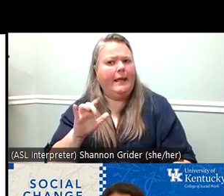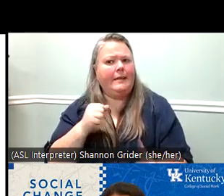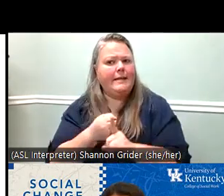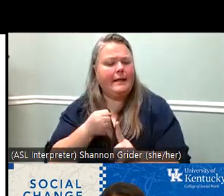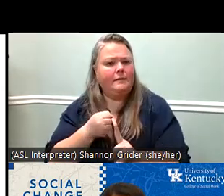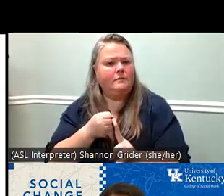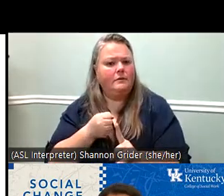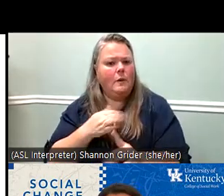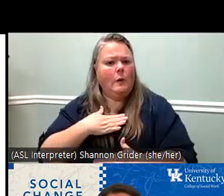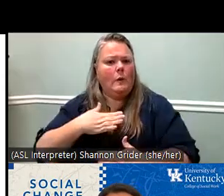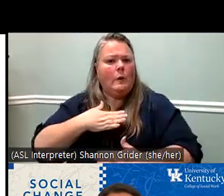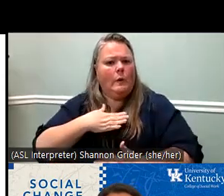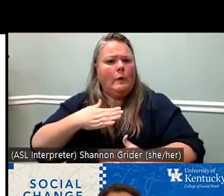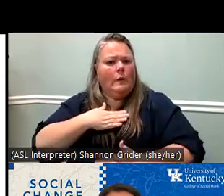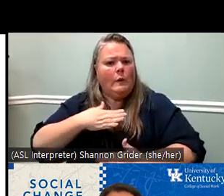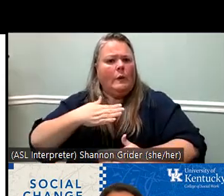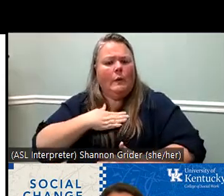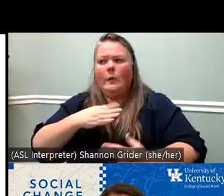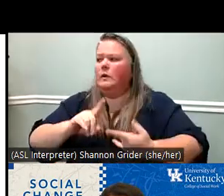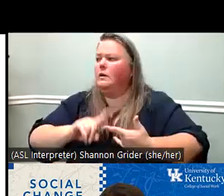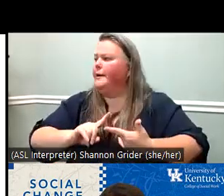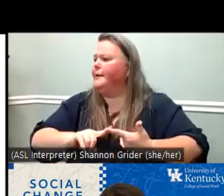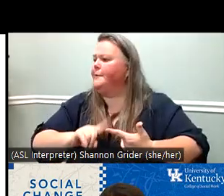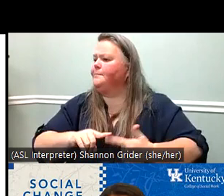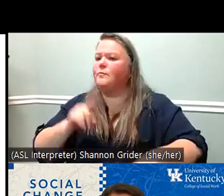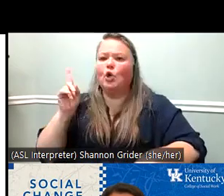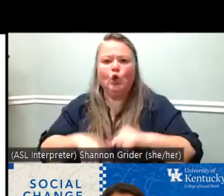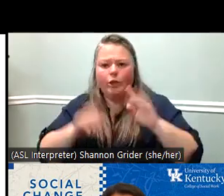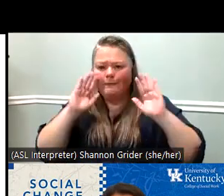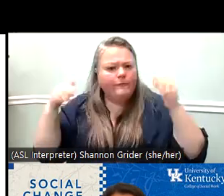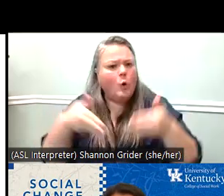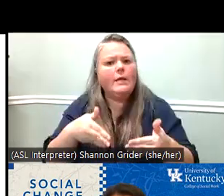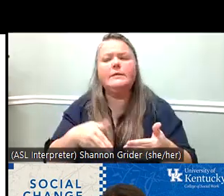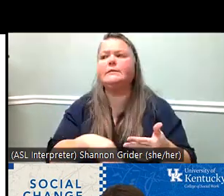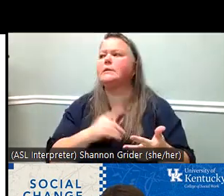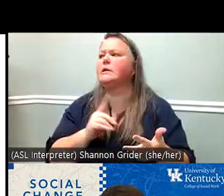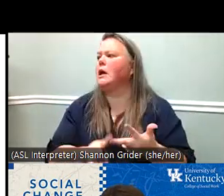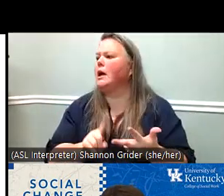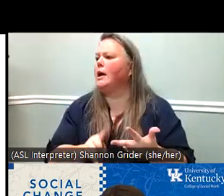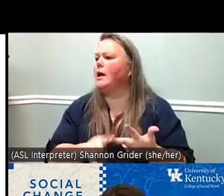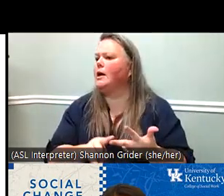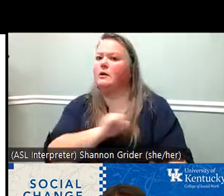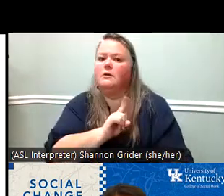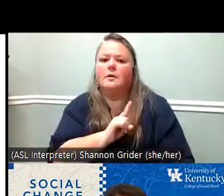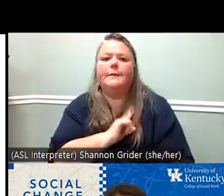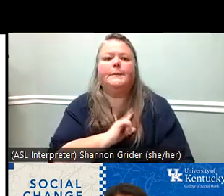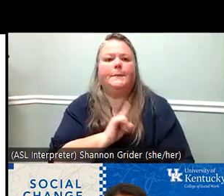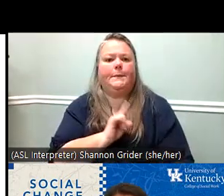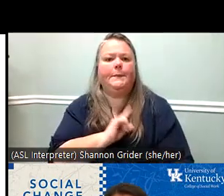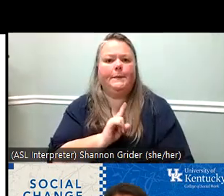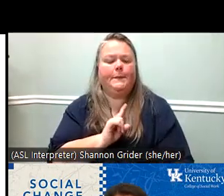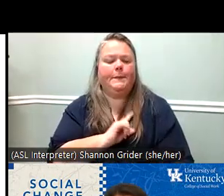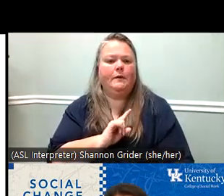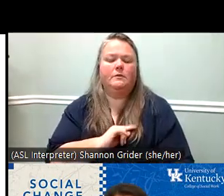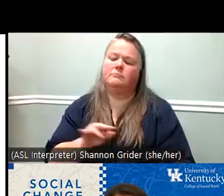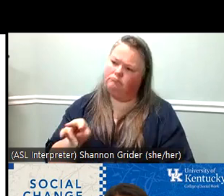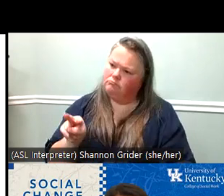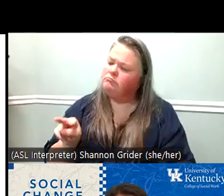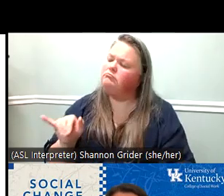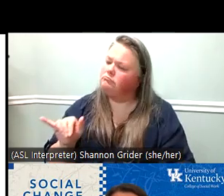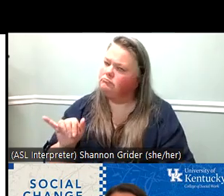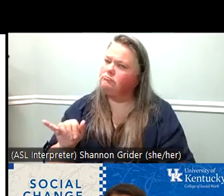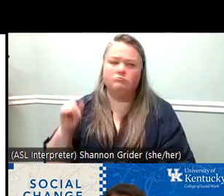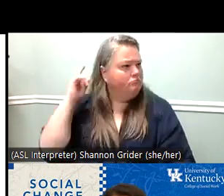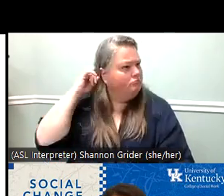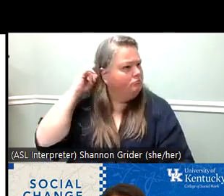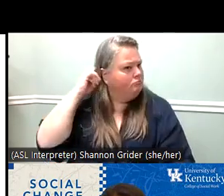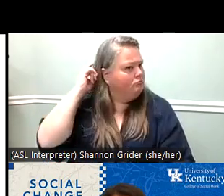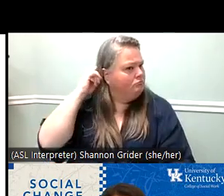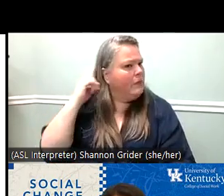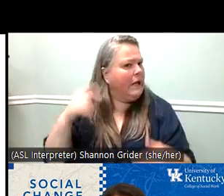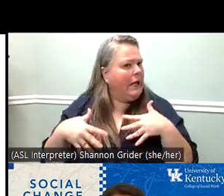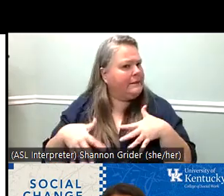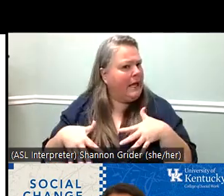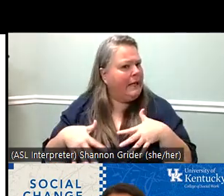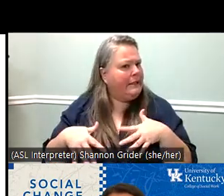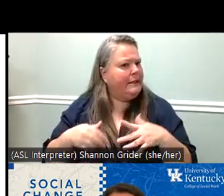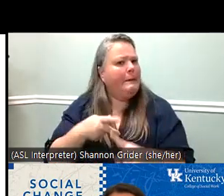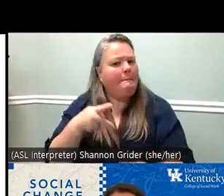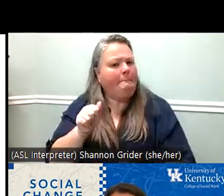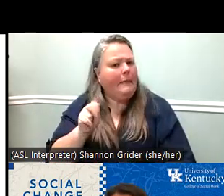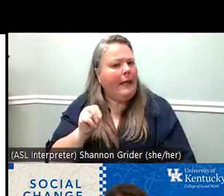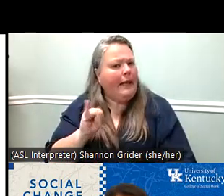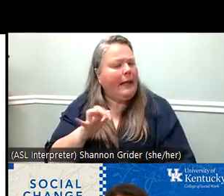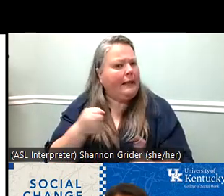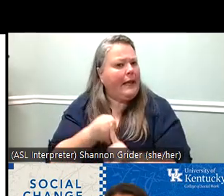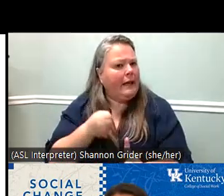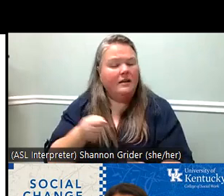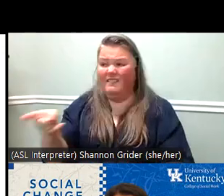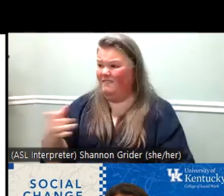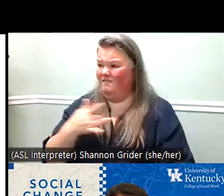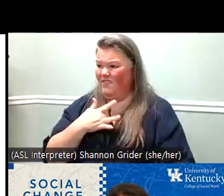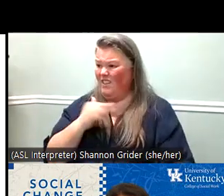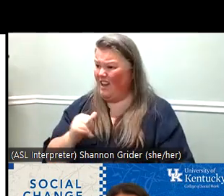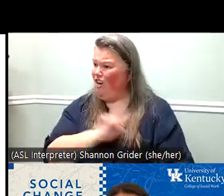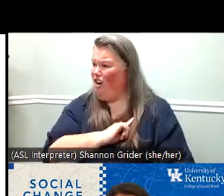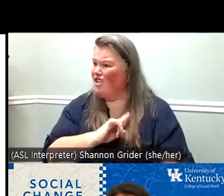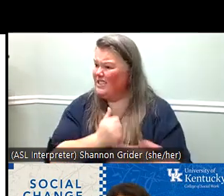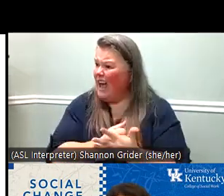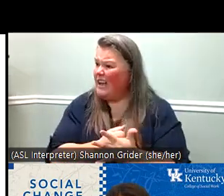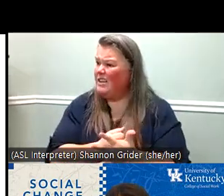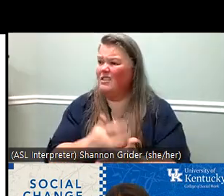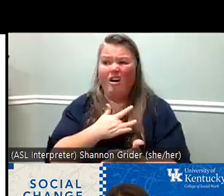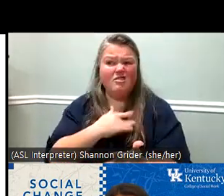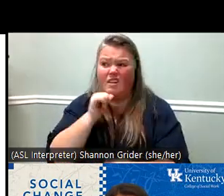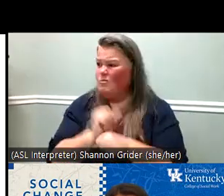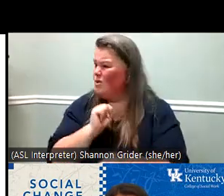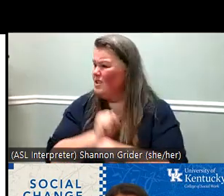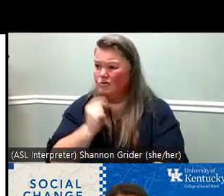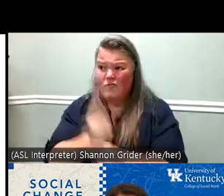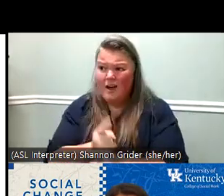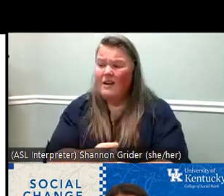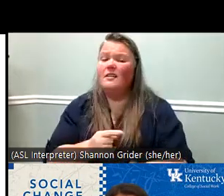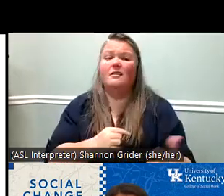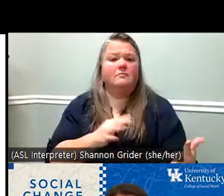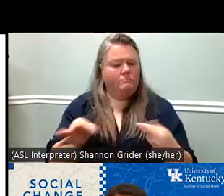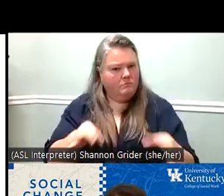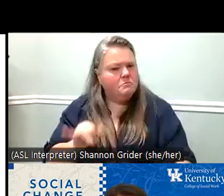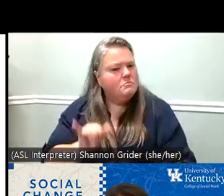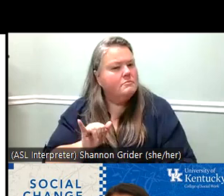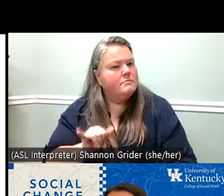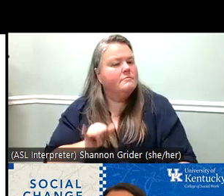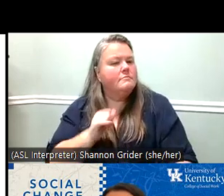RESEARCH PROJECT IN AN INTERVIEW, AND HE WAS TELLING ME ABOUT HIS EXPERIENCE WITH MASKING DURING THE PANDEMIC, AND HE WAS DESCRIBING WHAT TO ME SOUNDED LIKE A PANIC